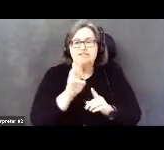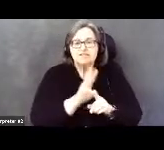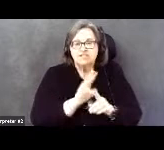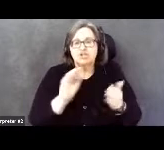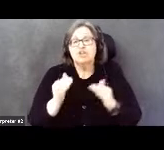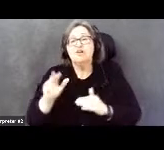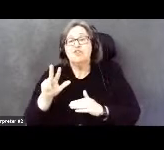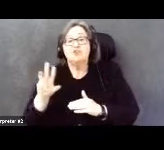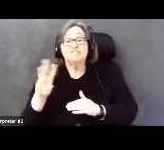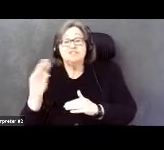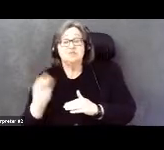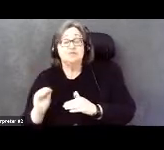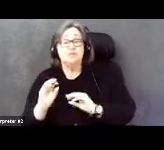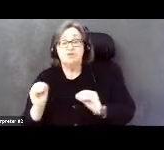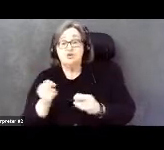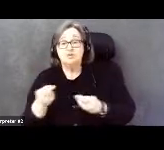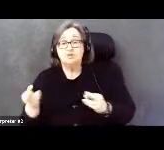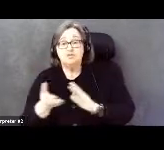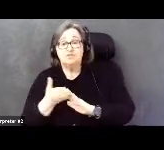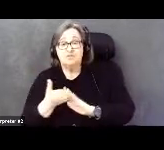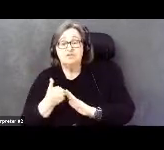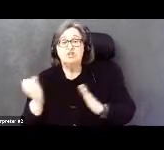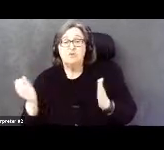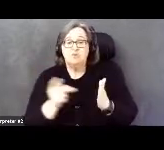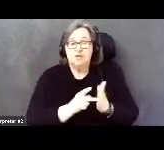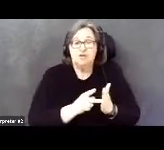36% that recidivism that